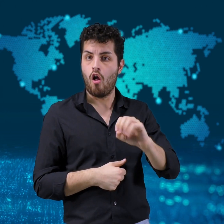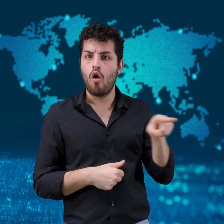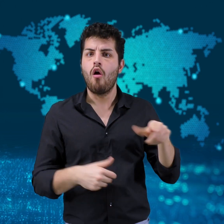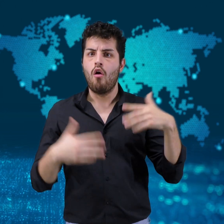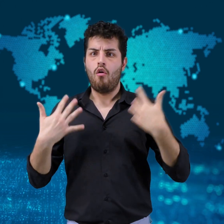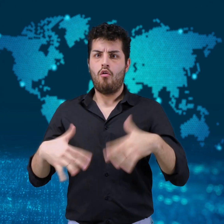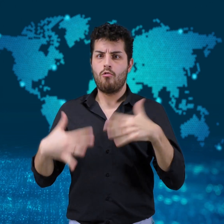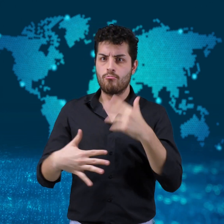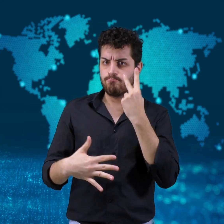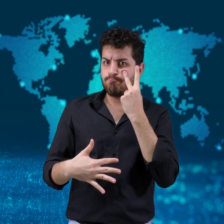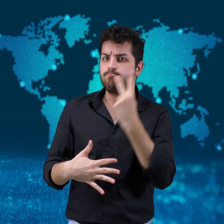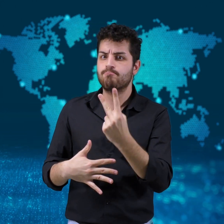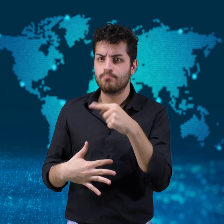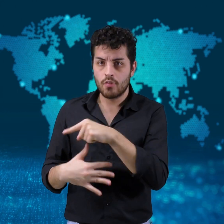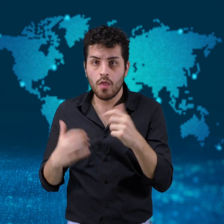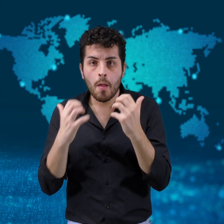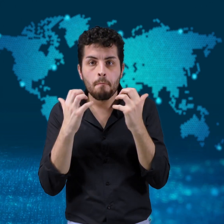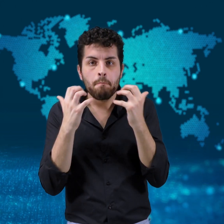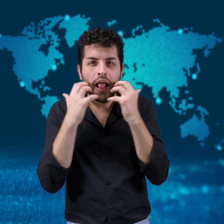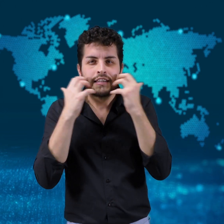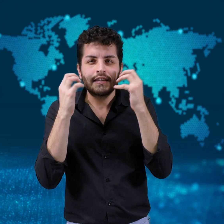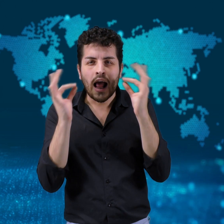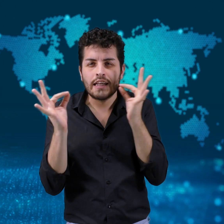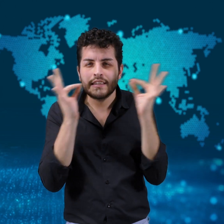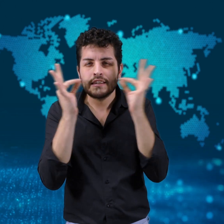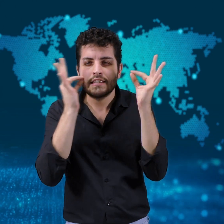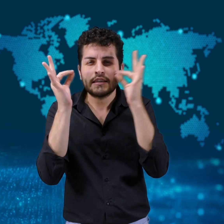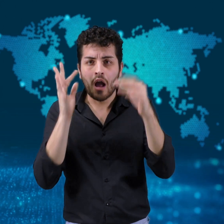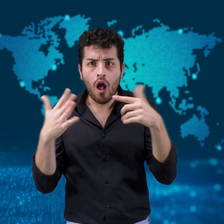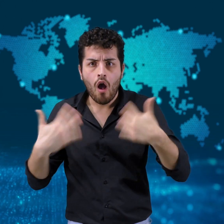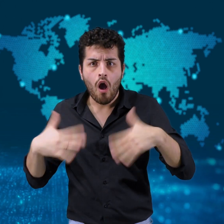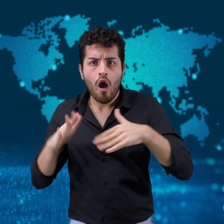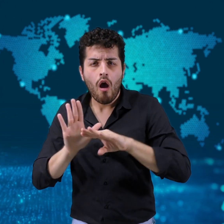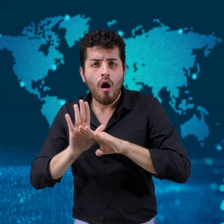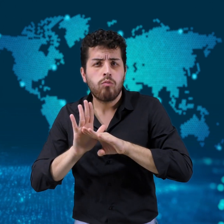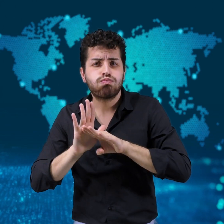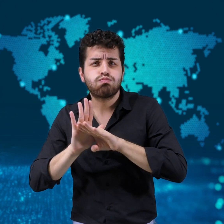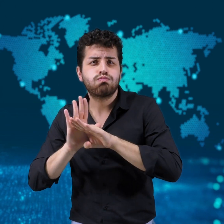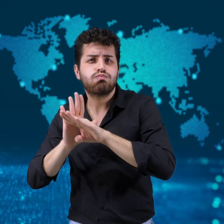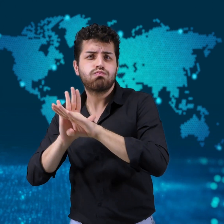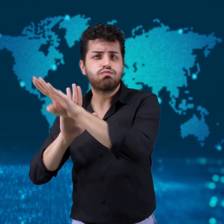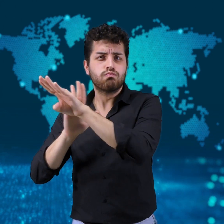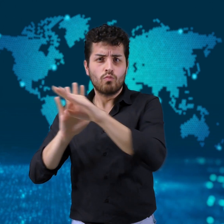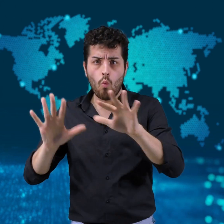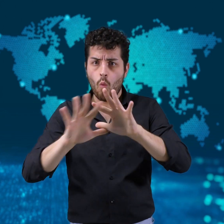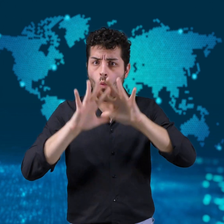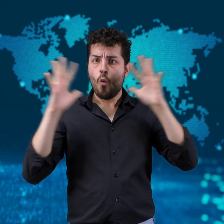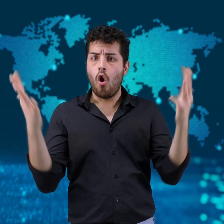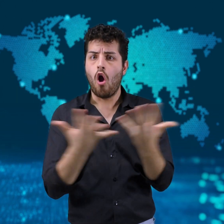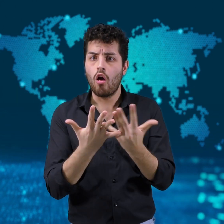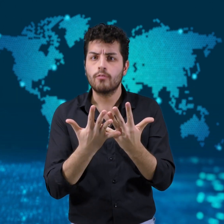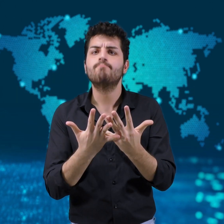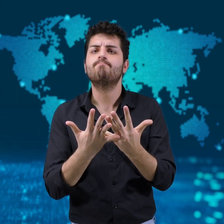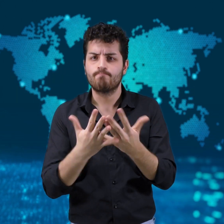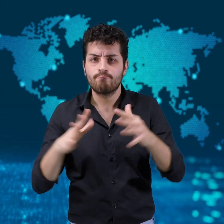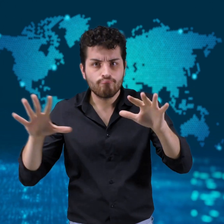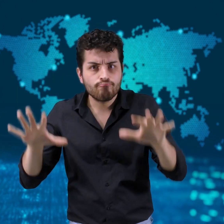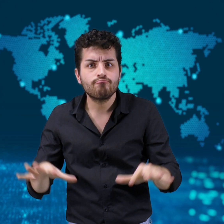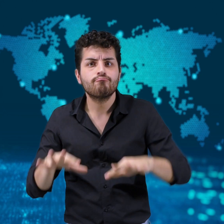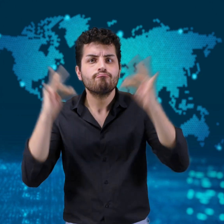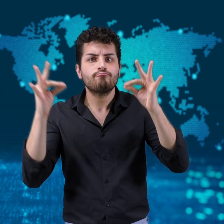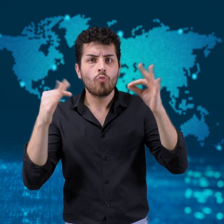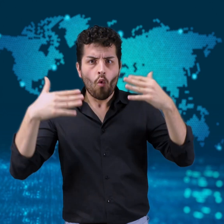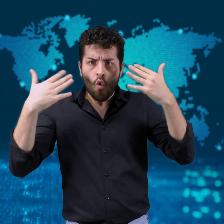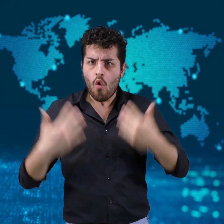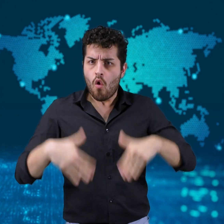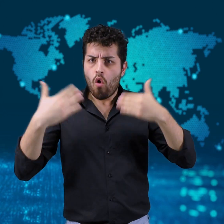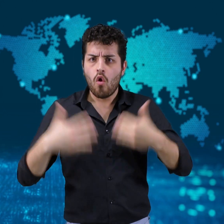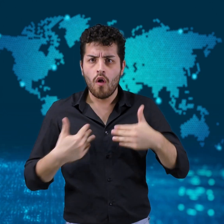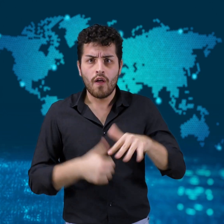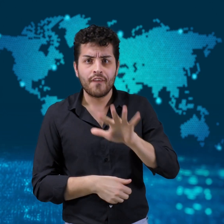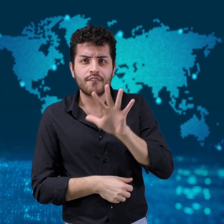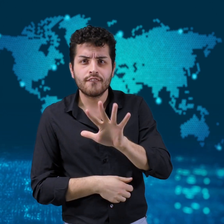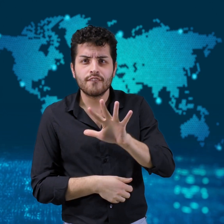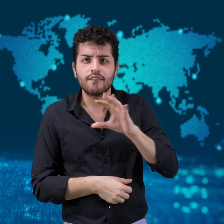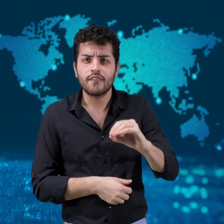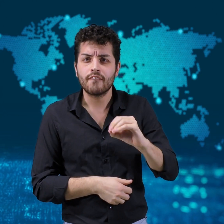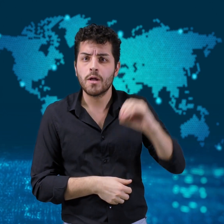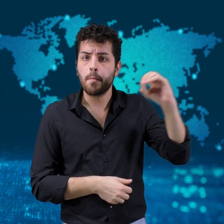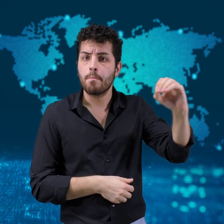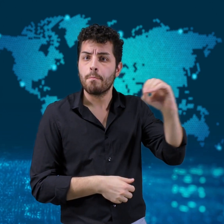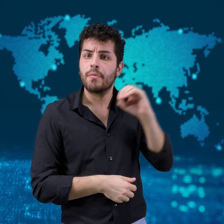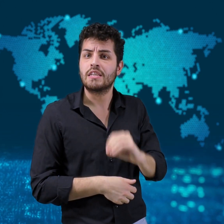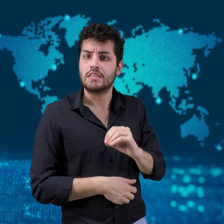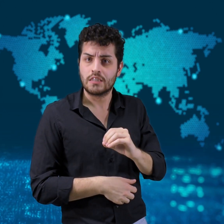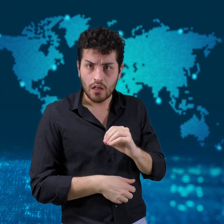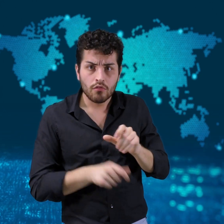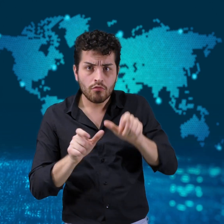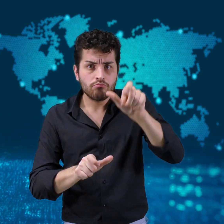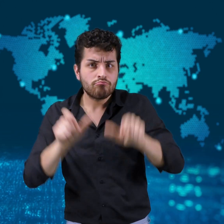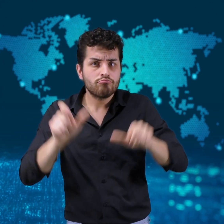The World Health Organization (WHO) reports that measles cases have surged worldwide.